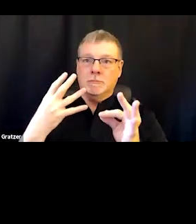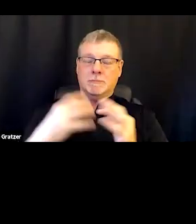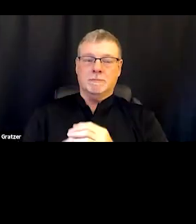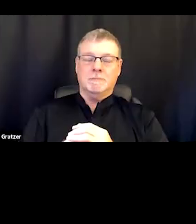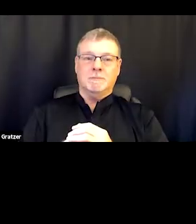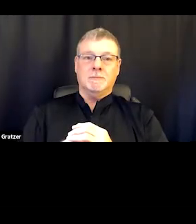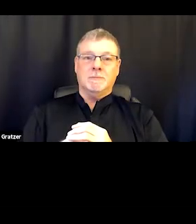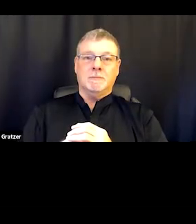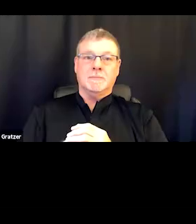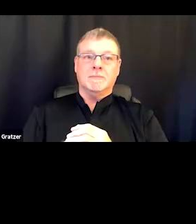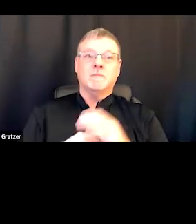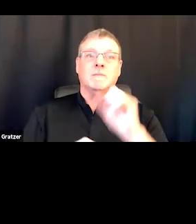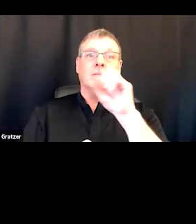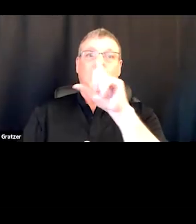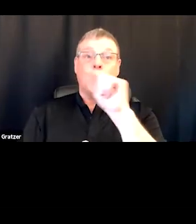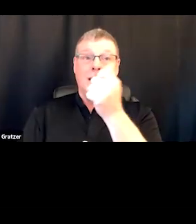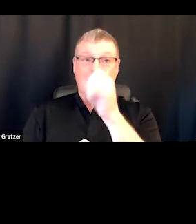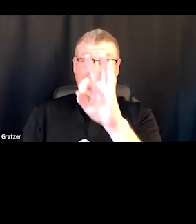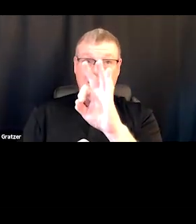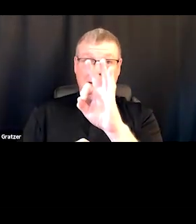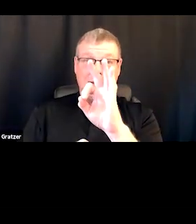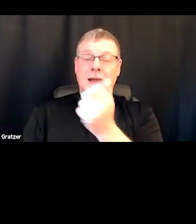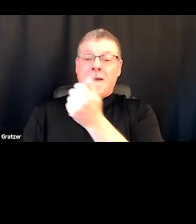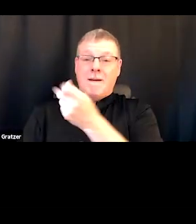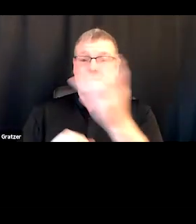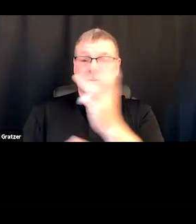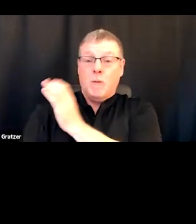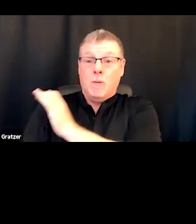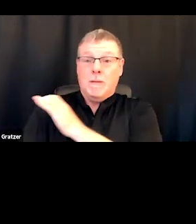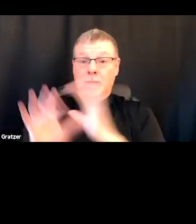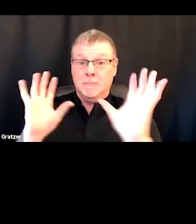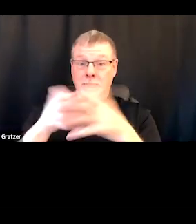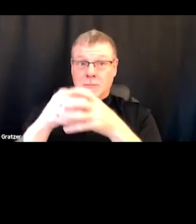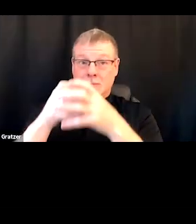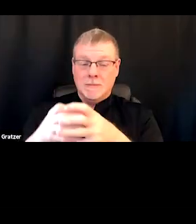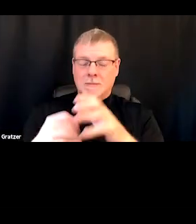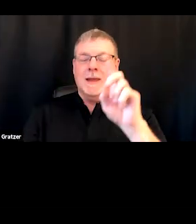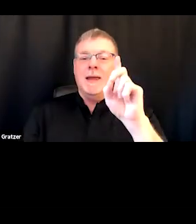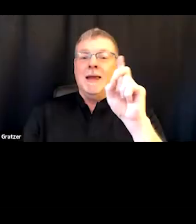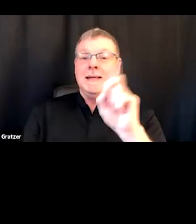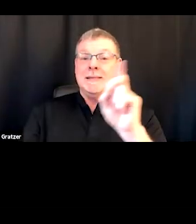So in 2019, a few of those clinicians, the Denver police chief at the time,